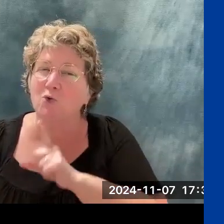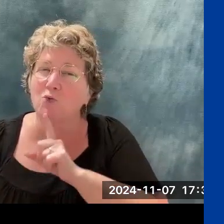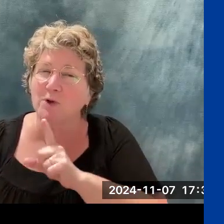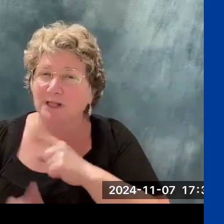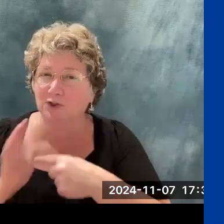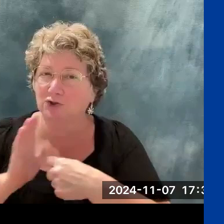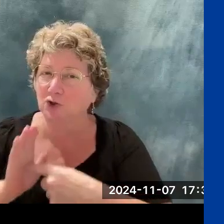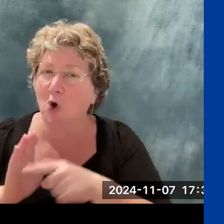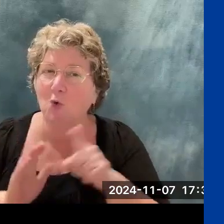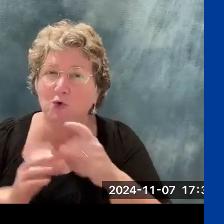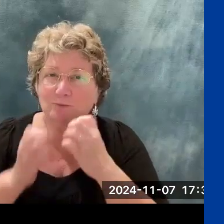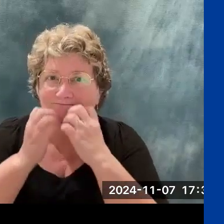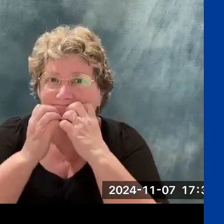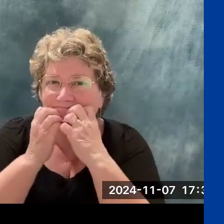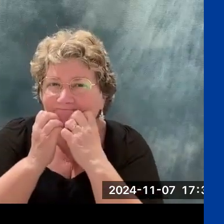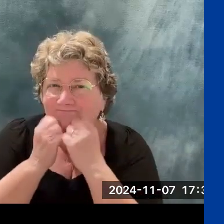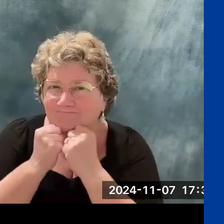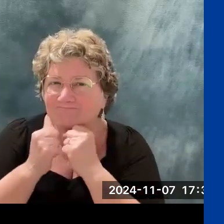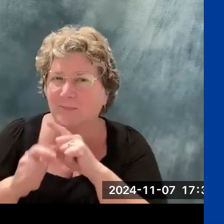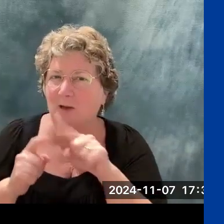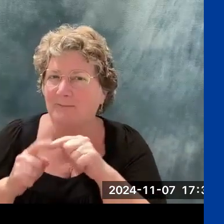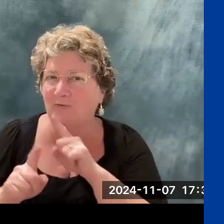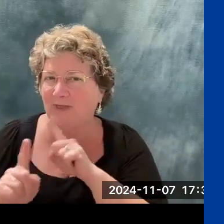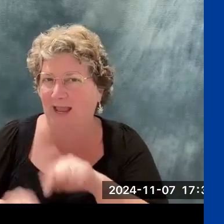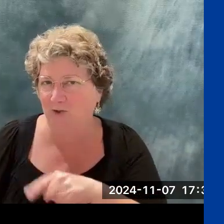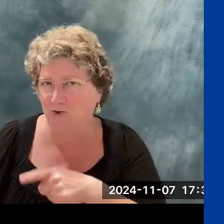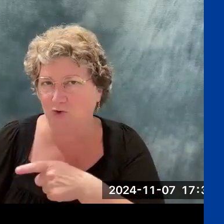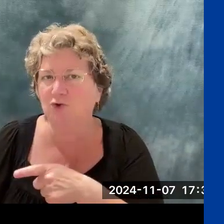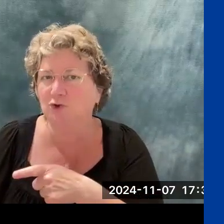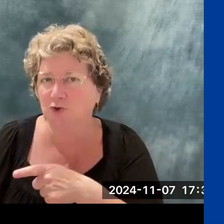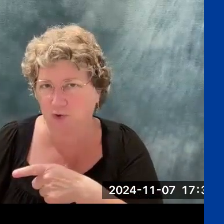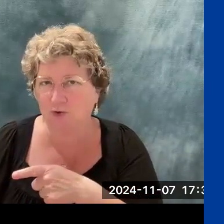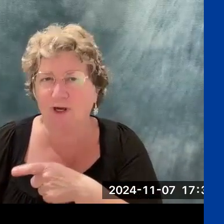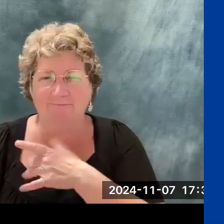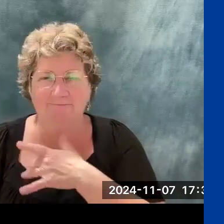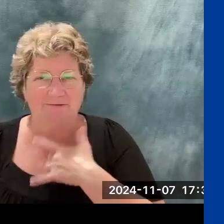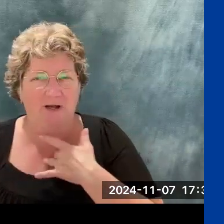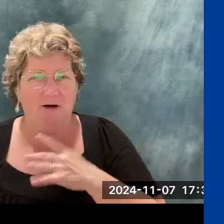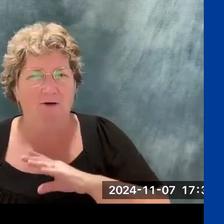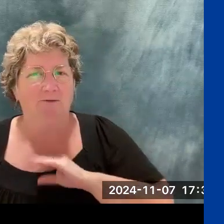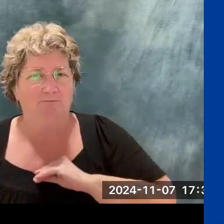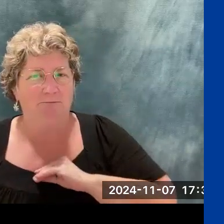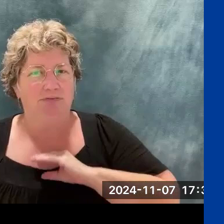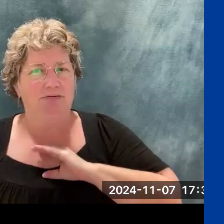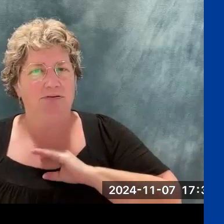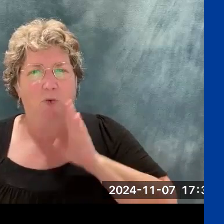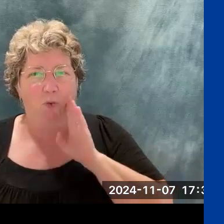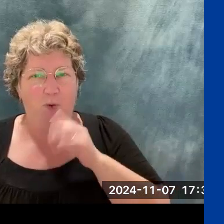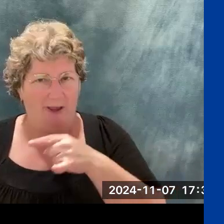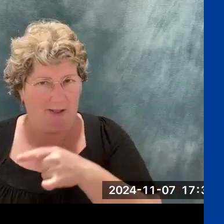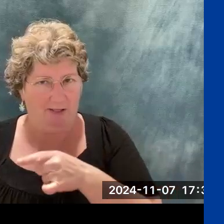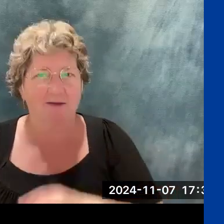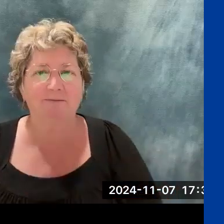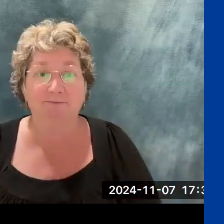We also want to normalize and validate their emotions. Emotions are normal. They're part of life, good or bad.